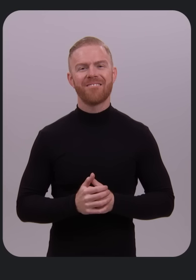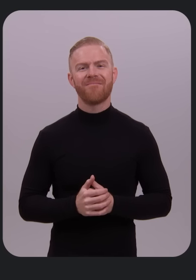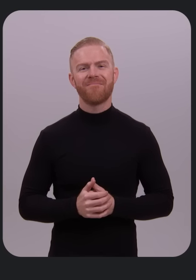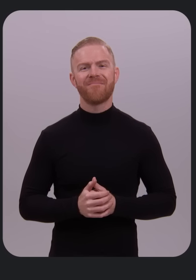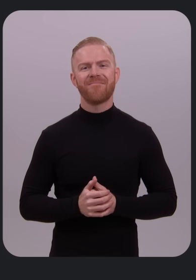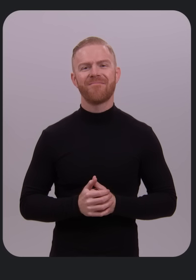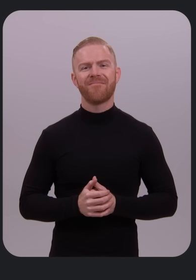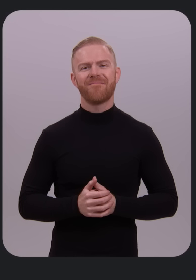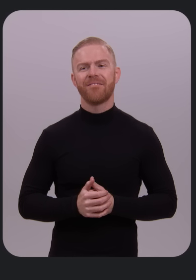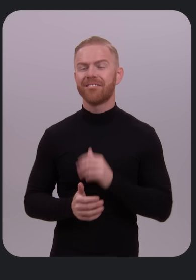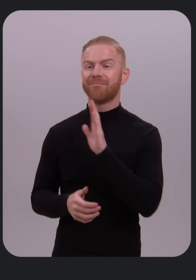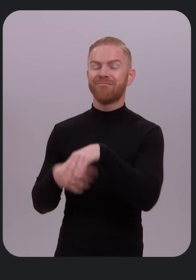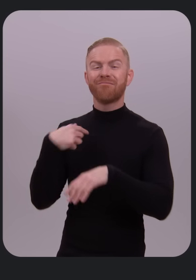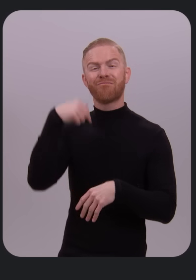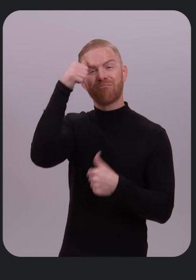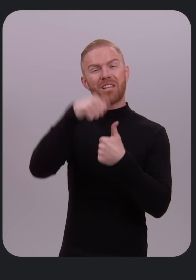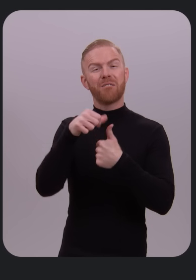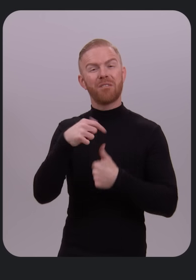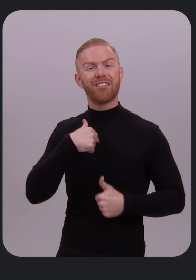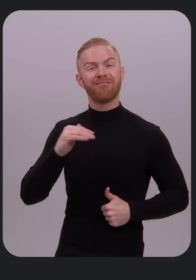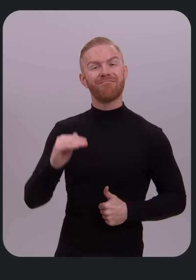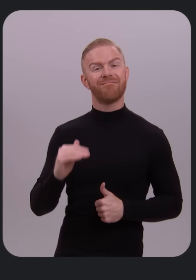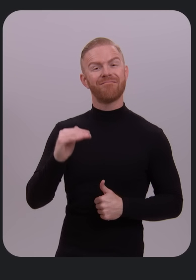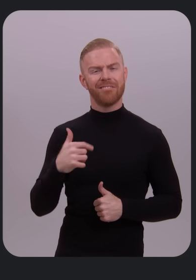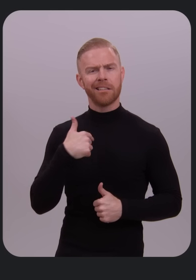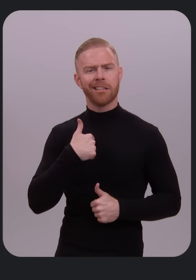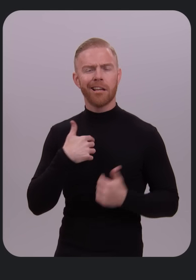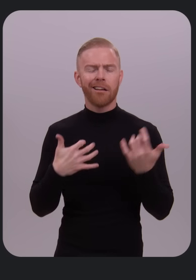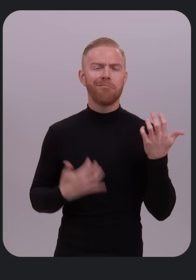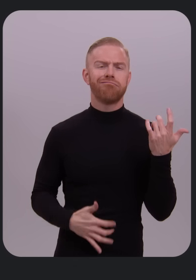I remember, as a child, playing till it got dark outside, to make